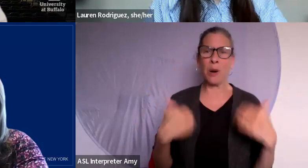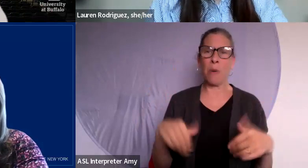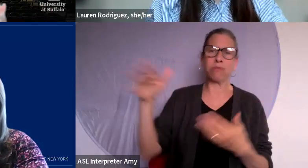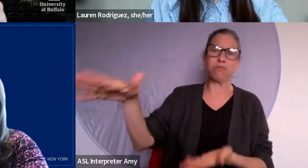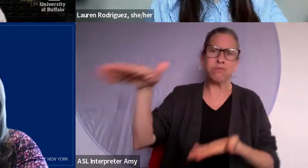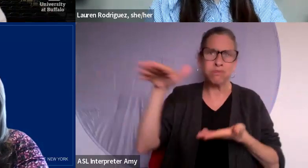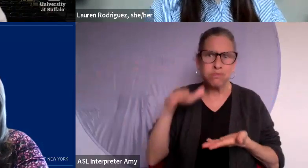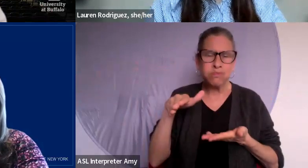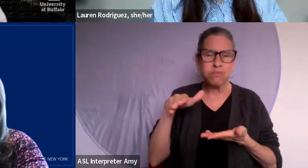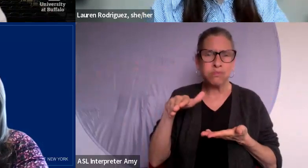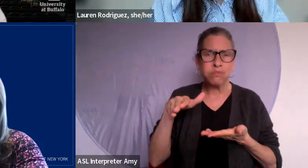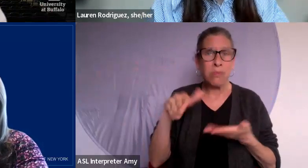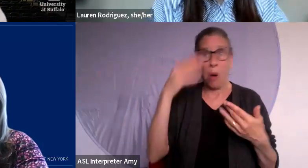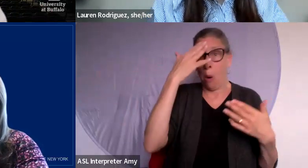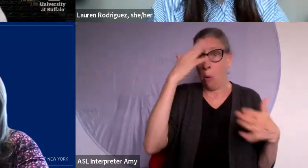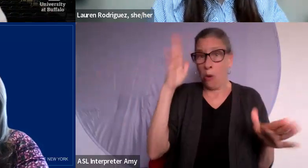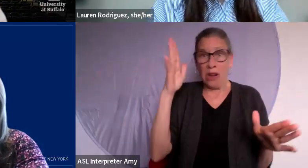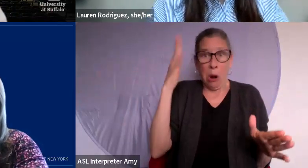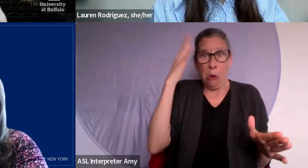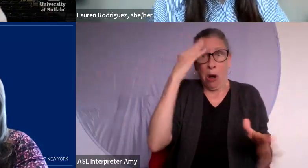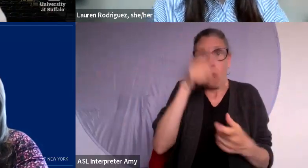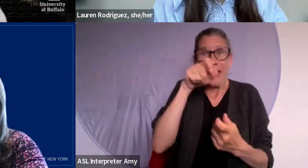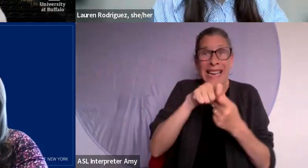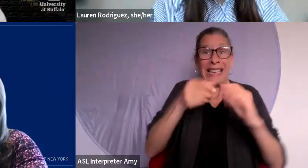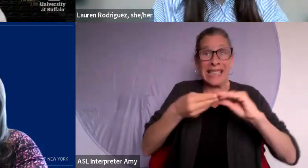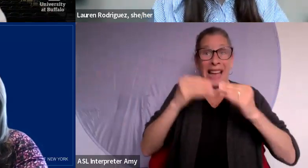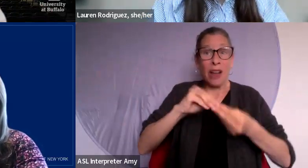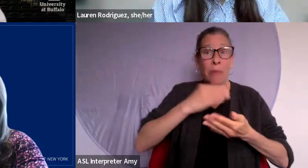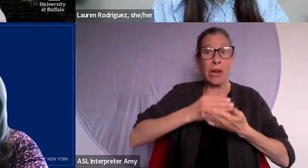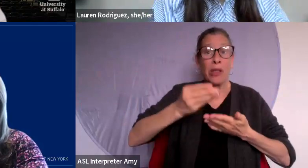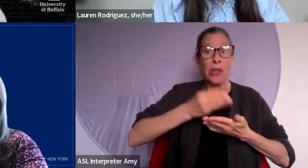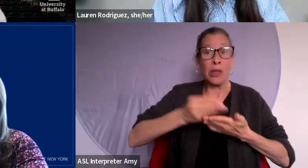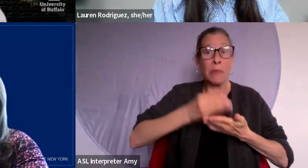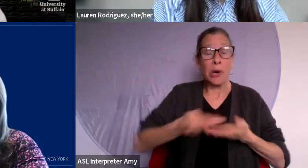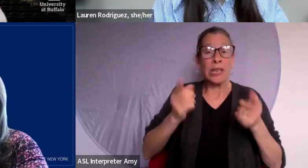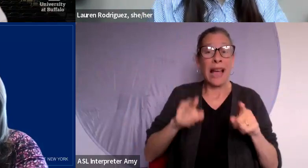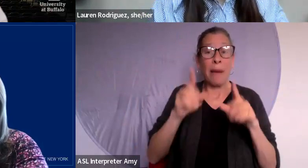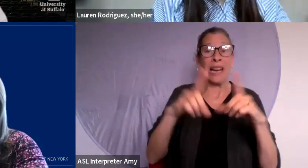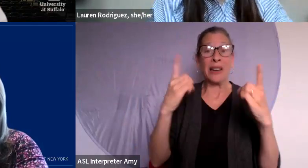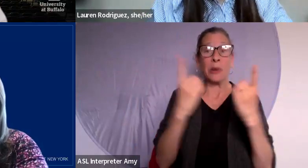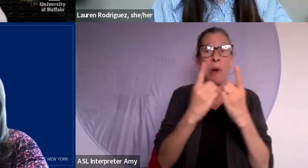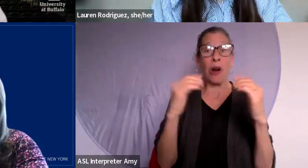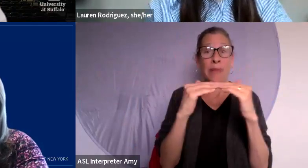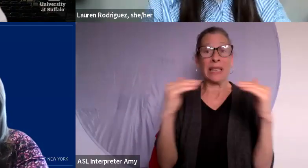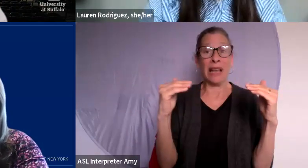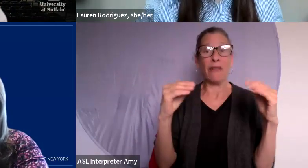firm knowledge of that number, because a lot of those purchases happen at the department level with no involvement of the